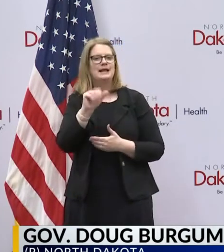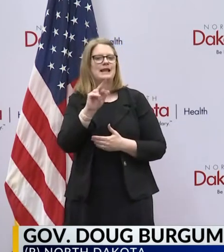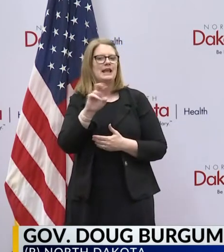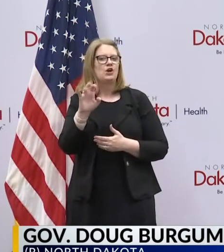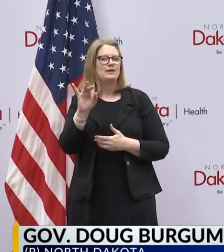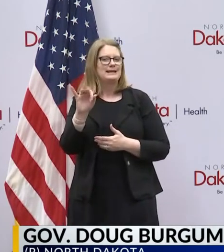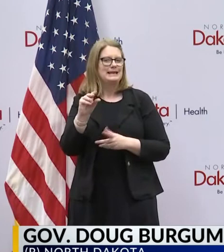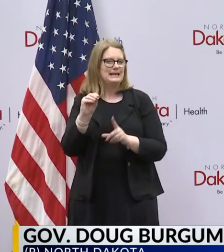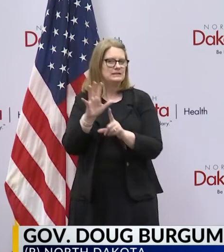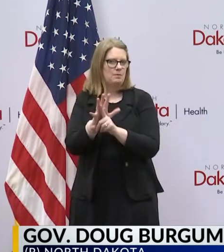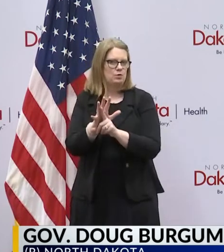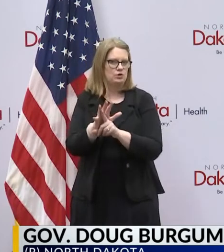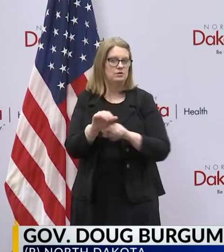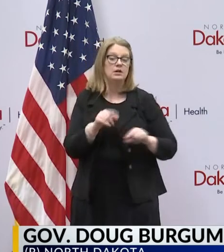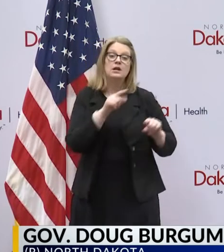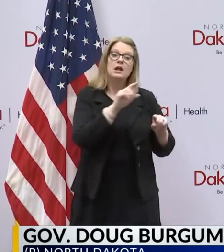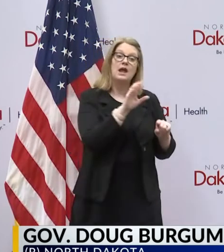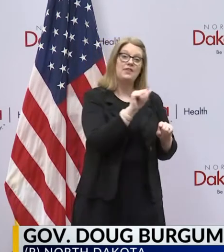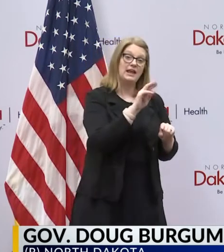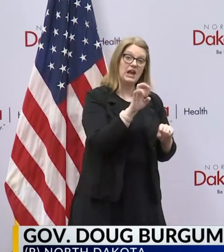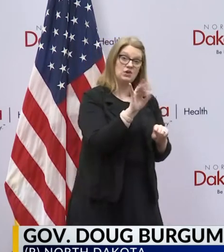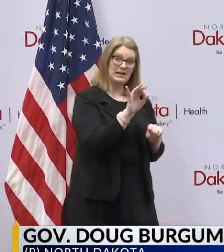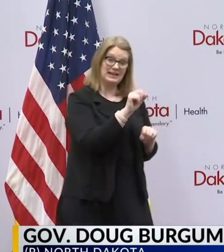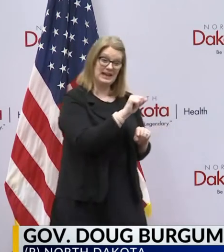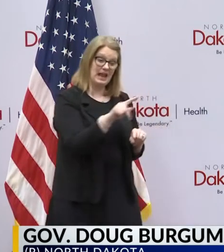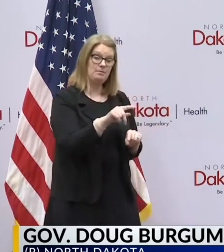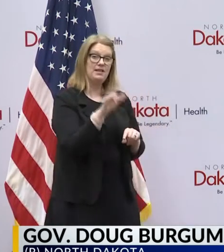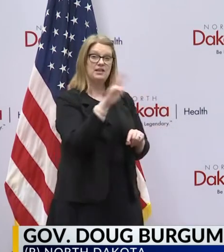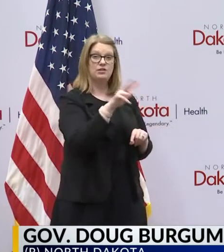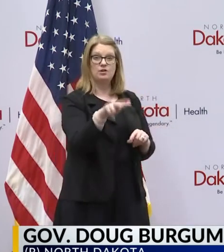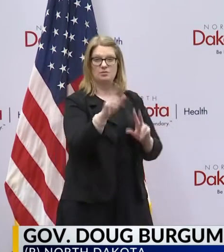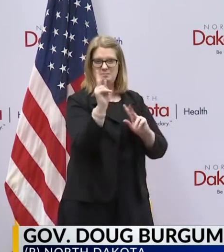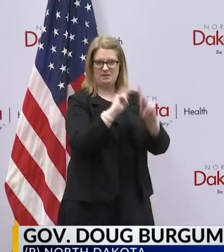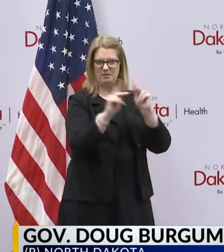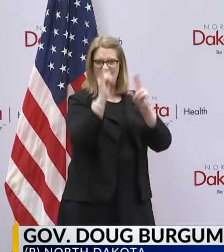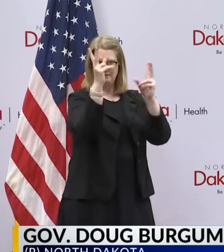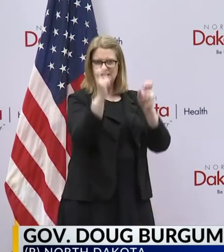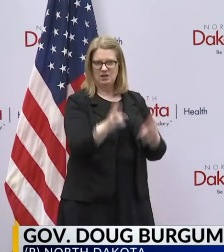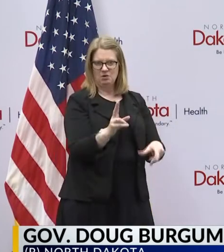THE NEXT TWO WEEKS, THAT'S CARE 19 EXPOSURE. THE CARE 19 APP, WHICH YOU'RE